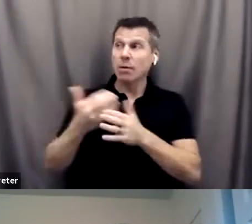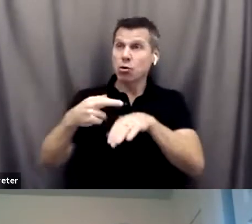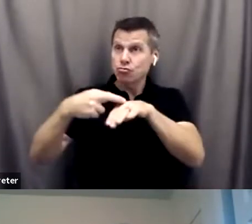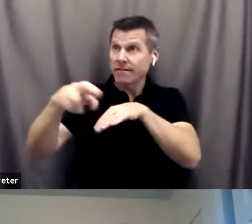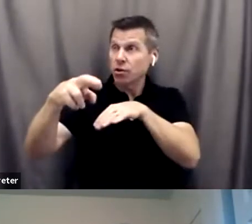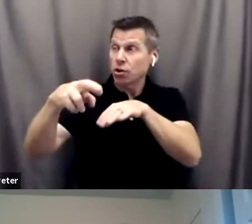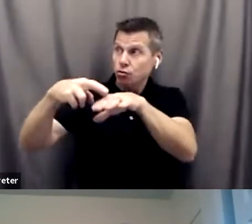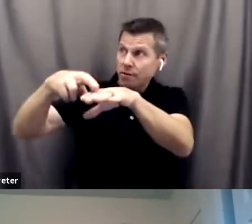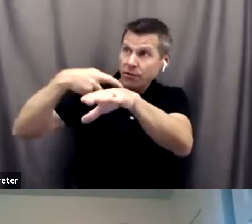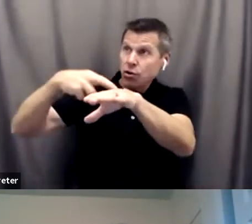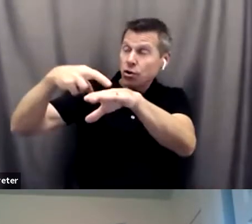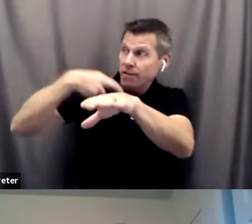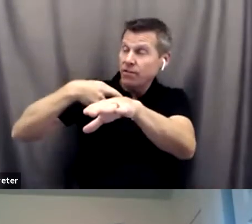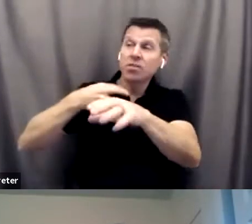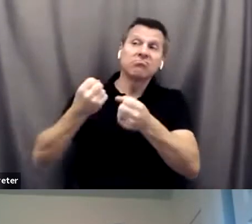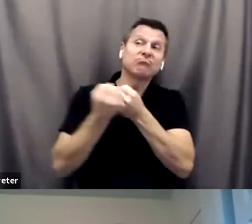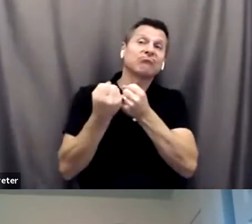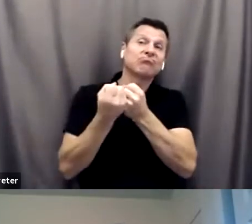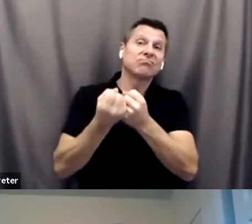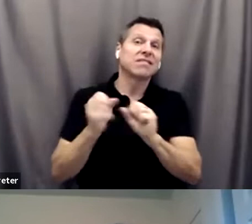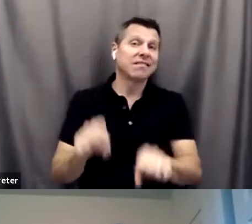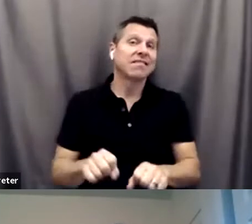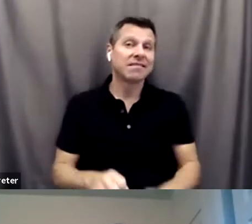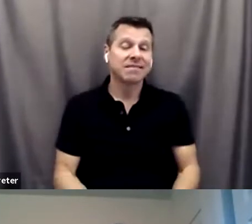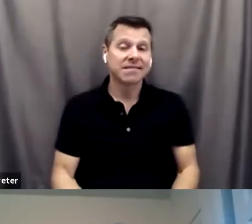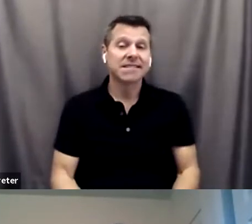can have students to assist as well, as is really important.